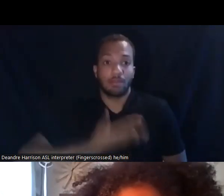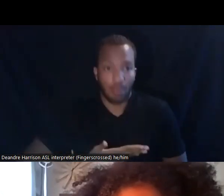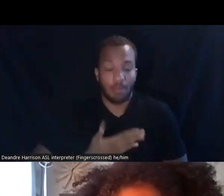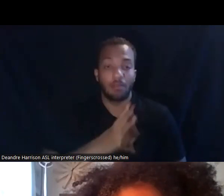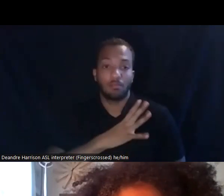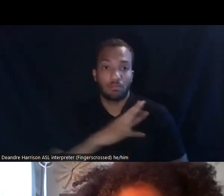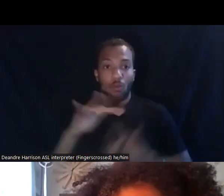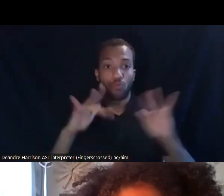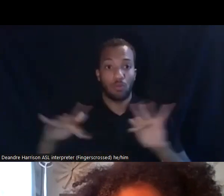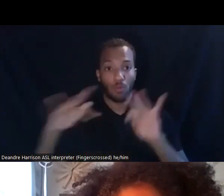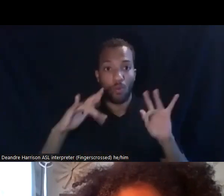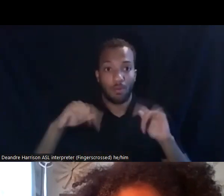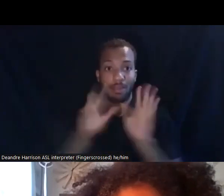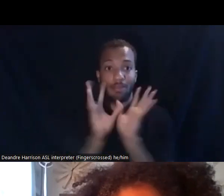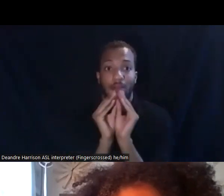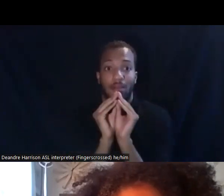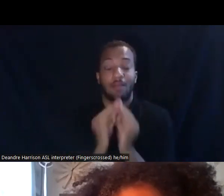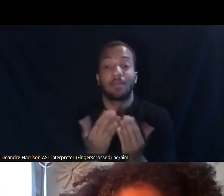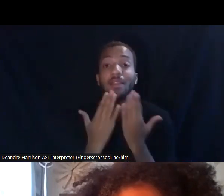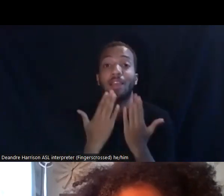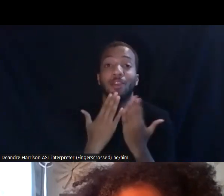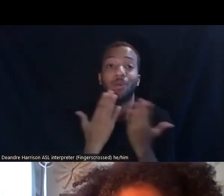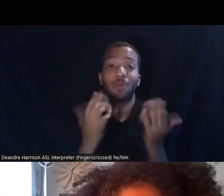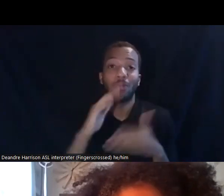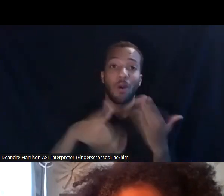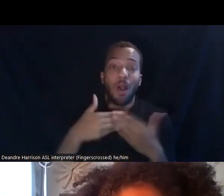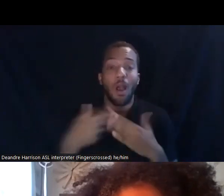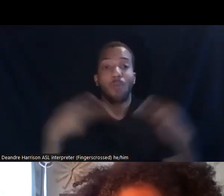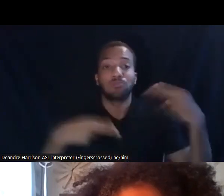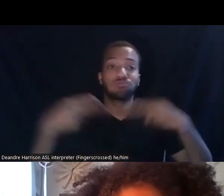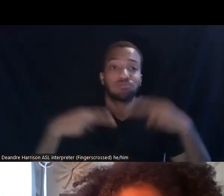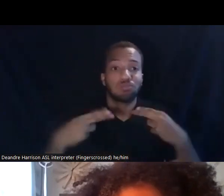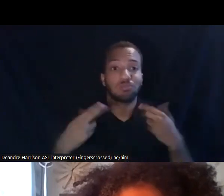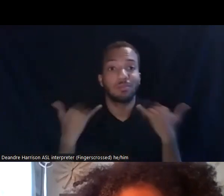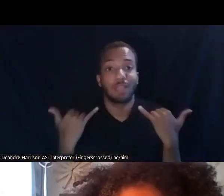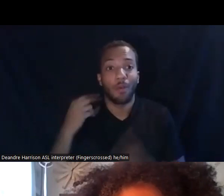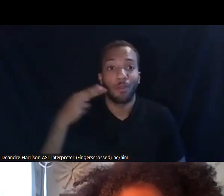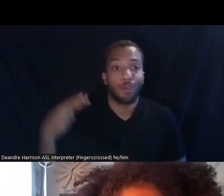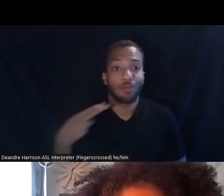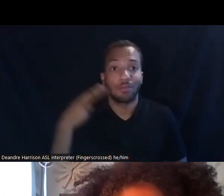Okay. Again, thank you everyone so much for being here on this Thursday evening for this conversation